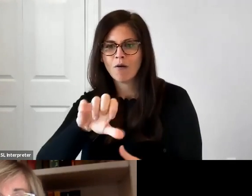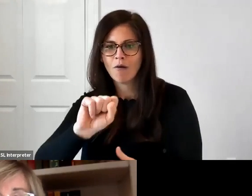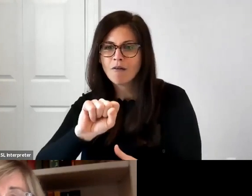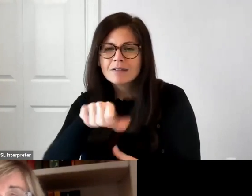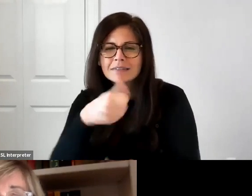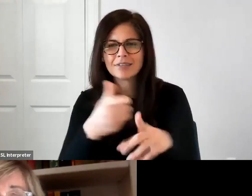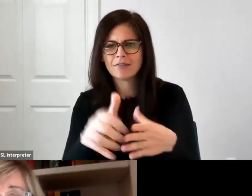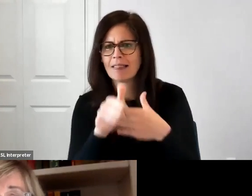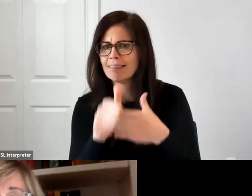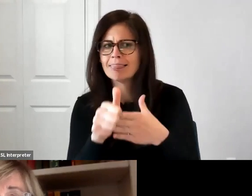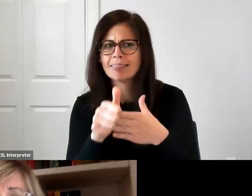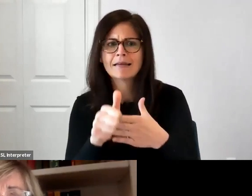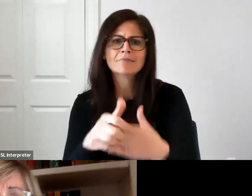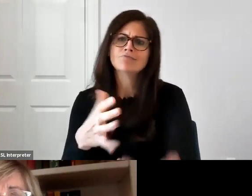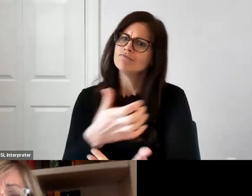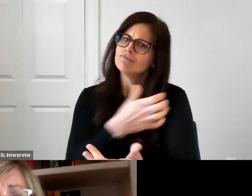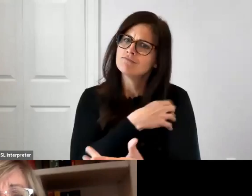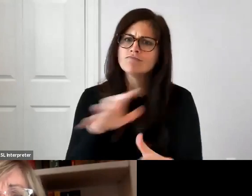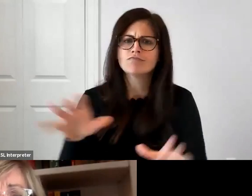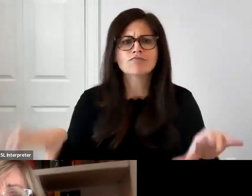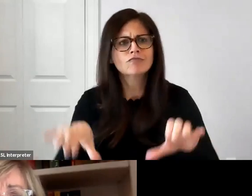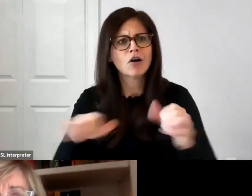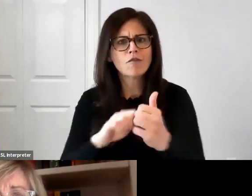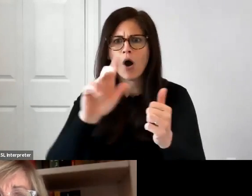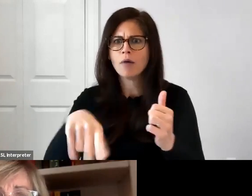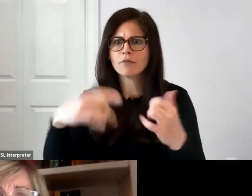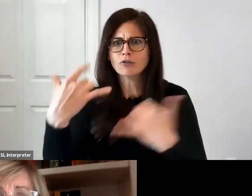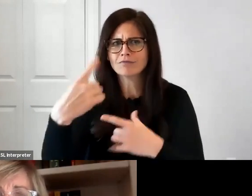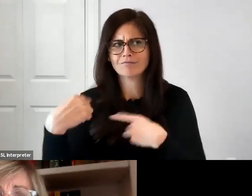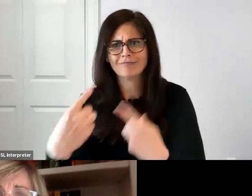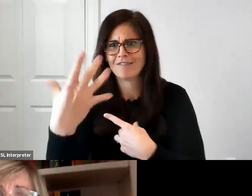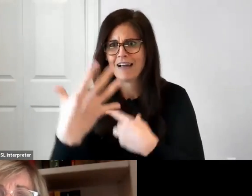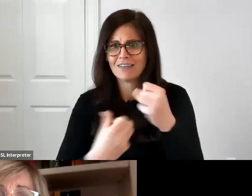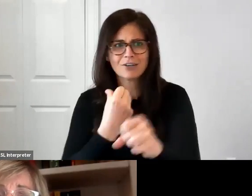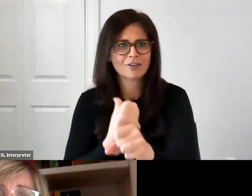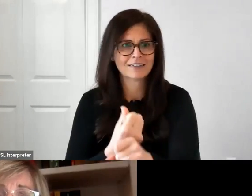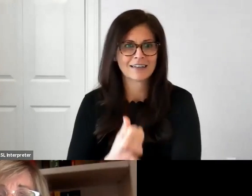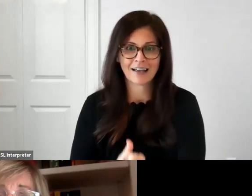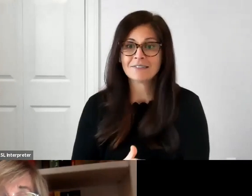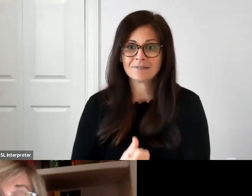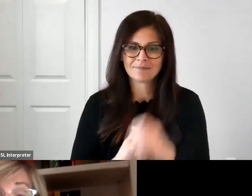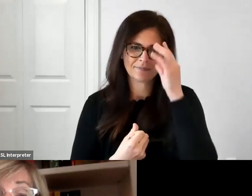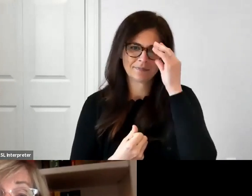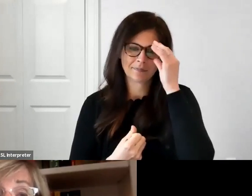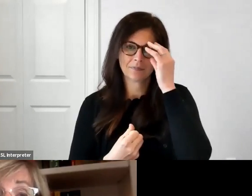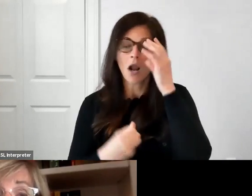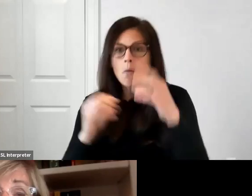the charge for UP for, what, five years now, Charles? Dos. More than five?